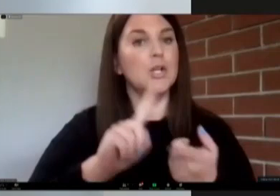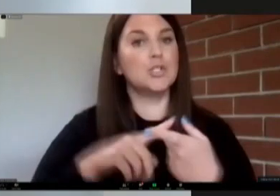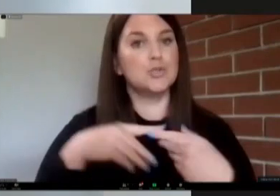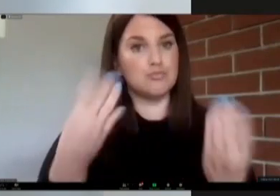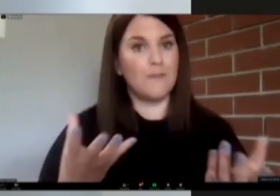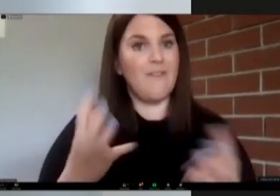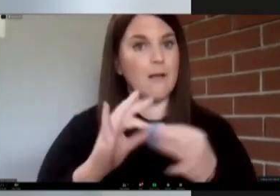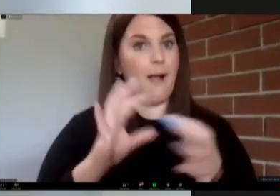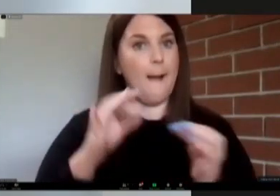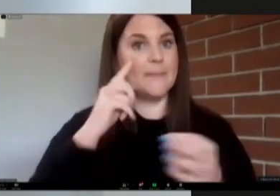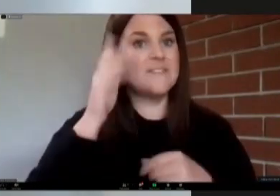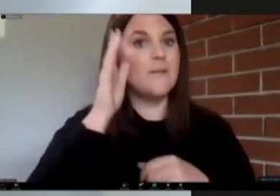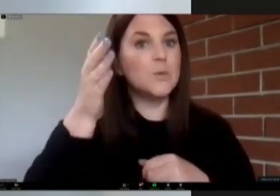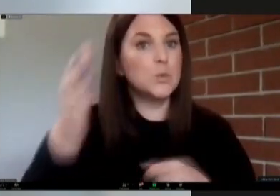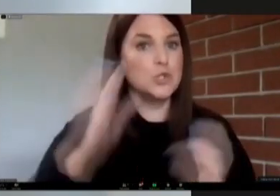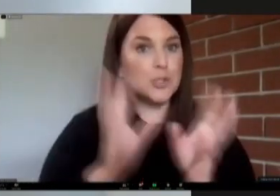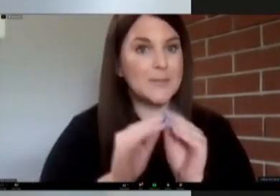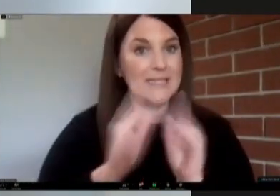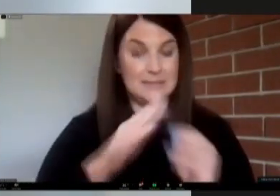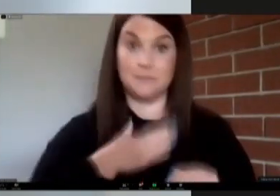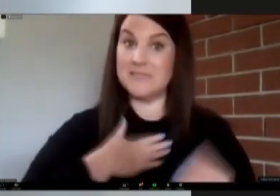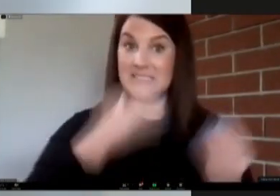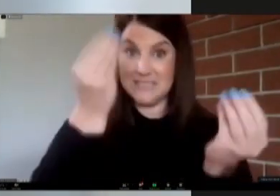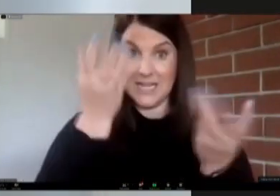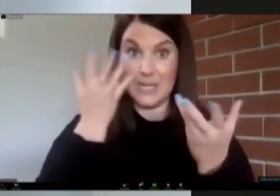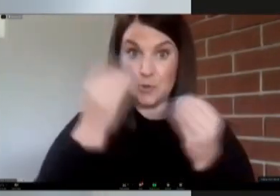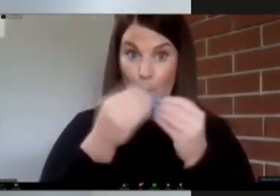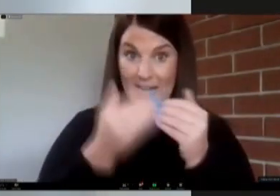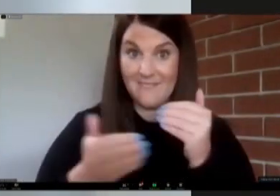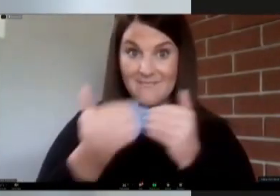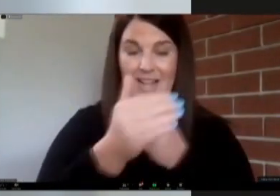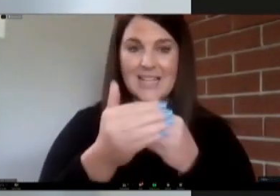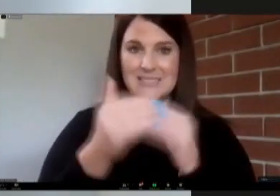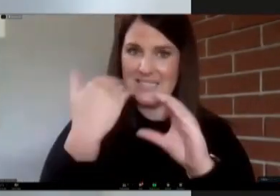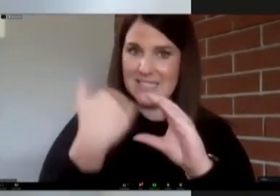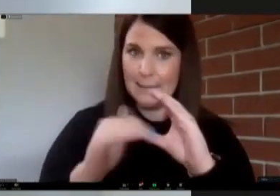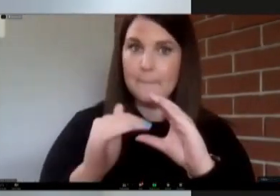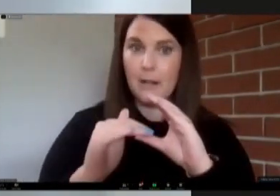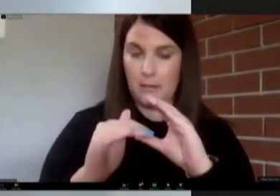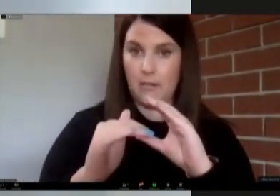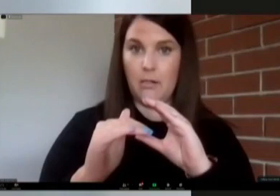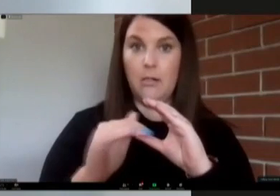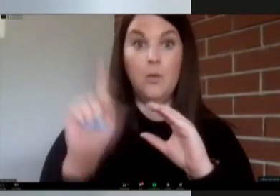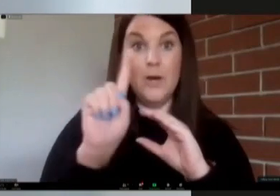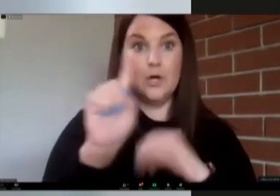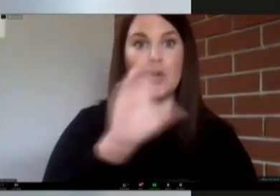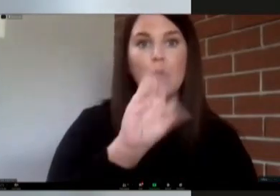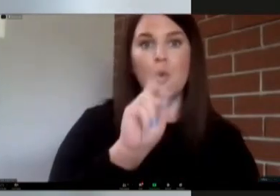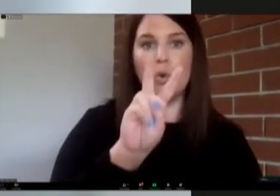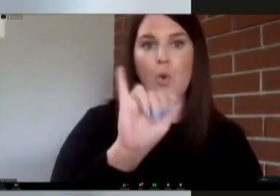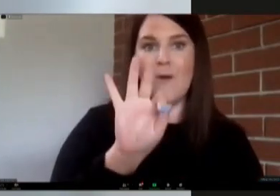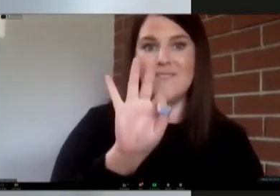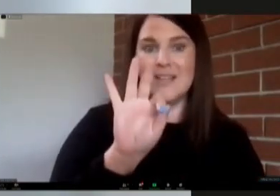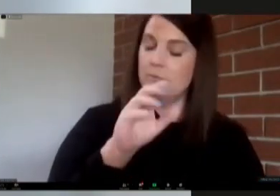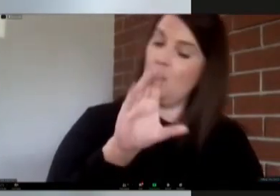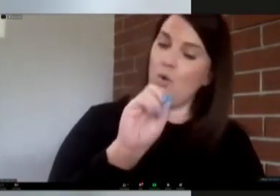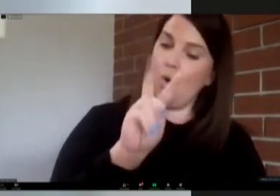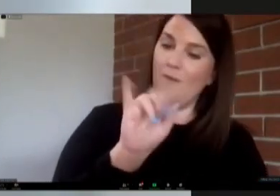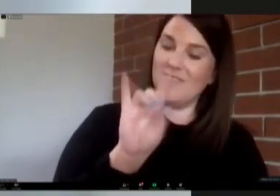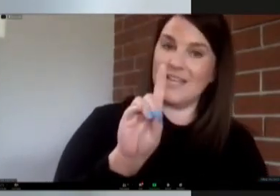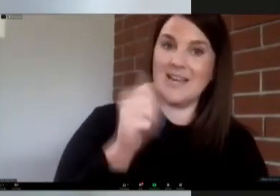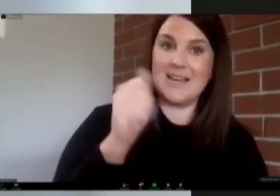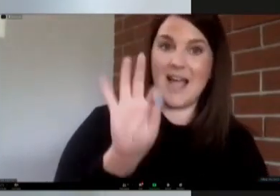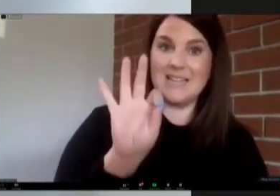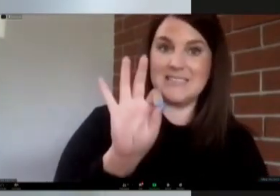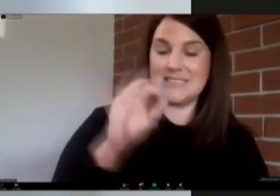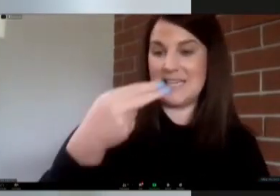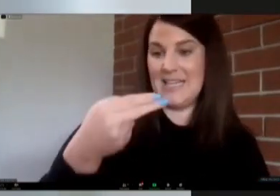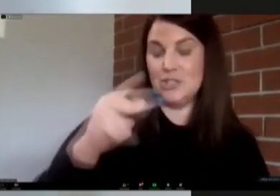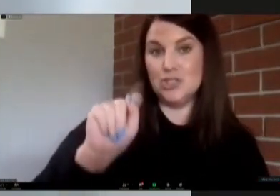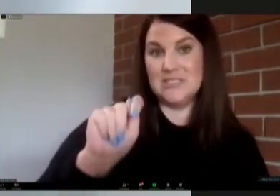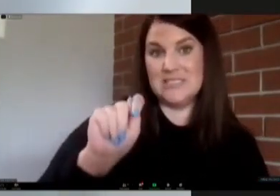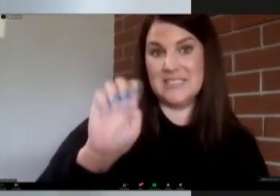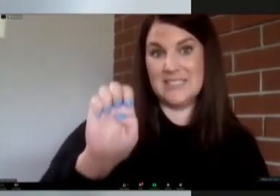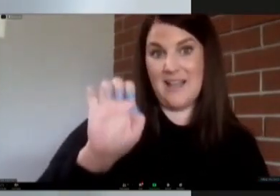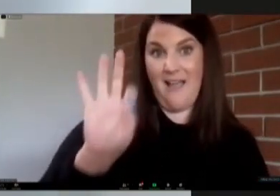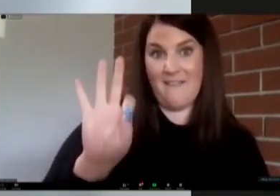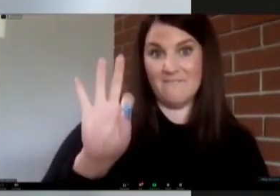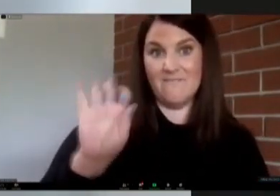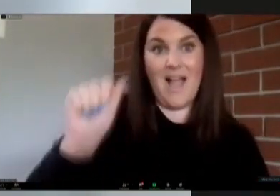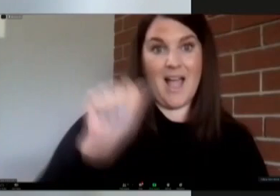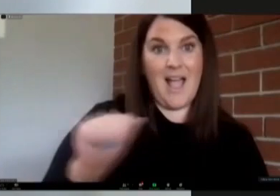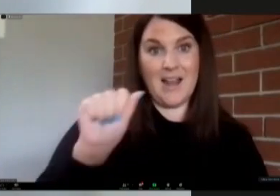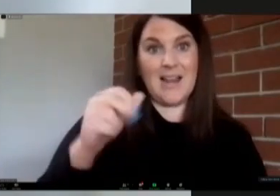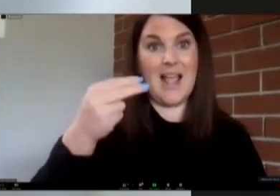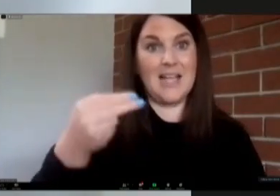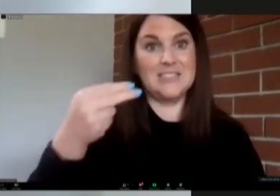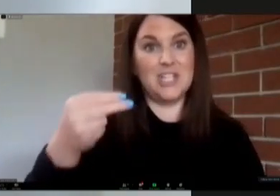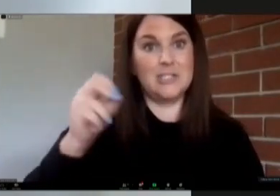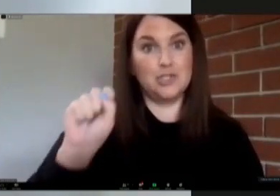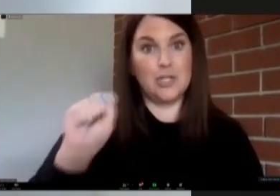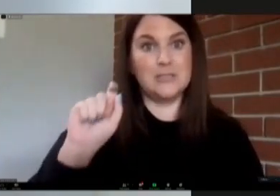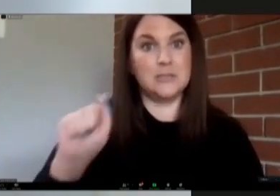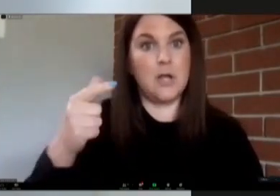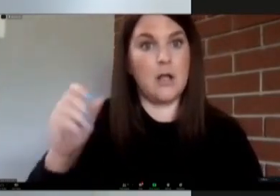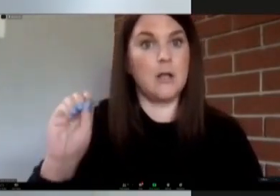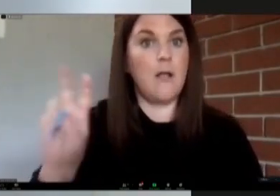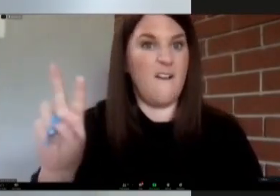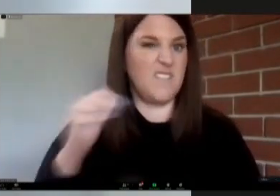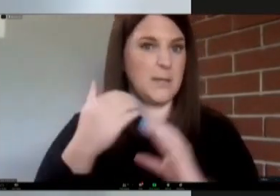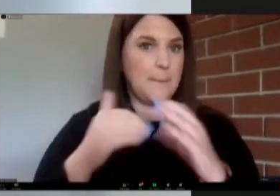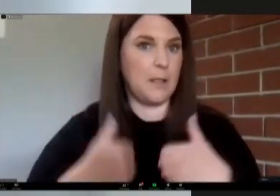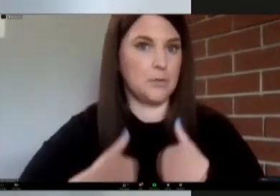Please let us know in advance via email at COVID19hetf@hhs.gov.